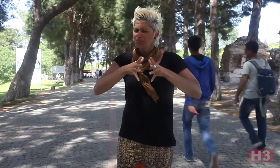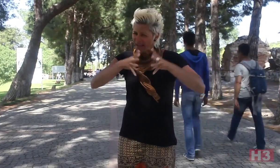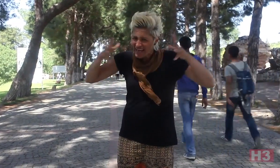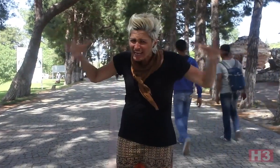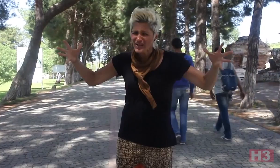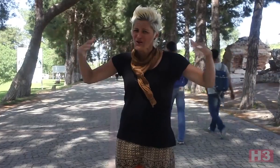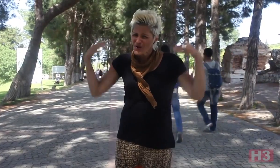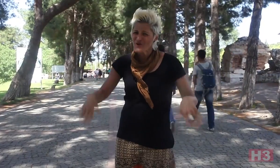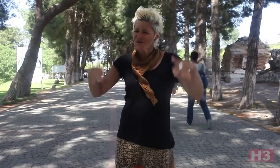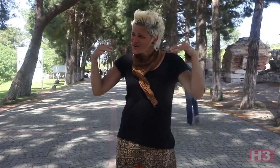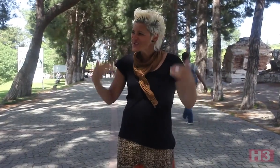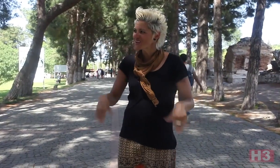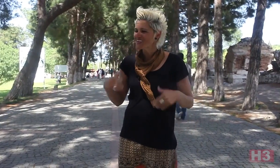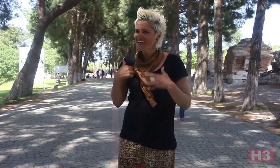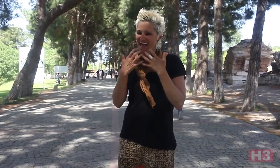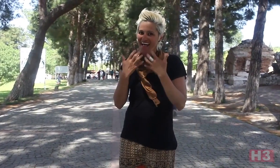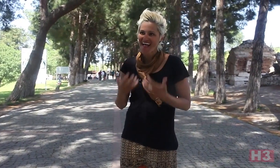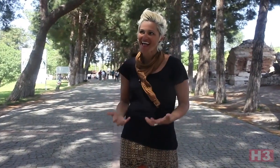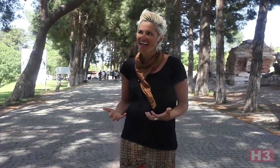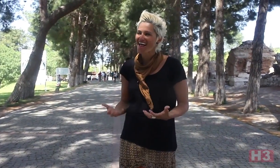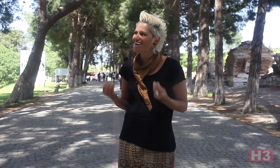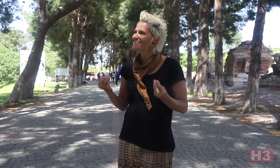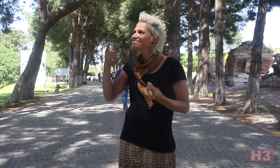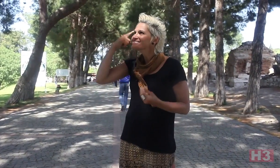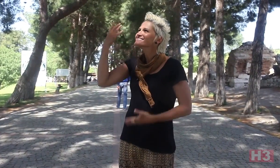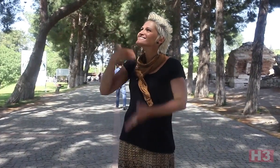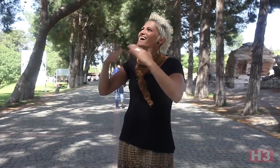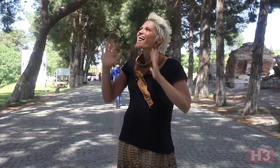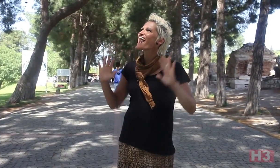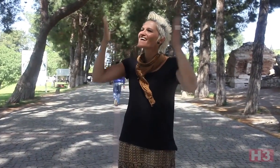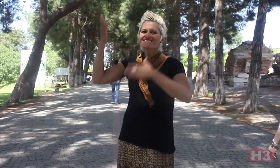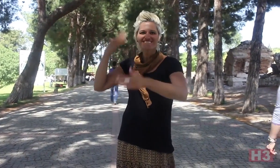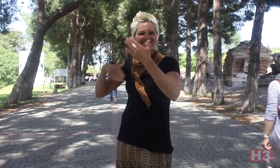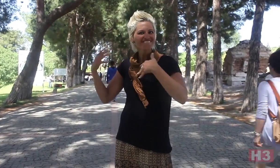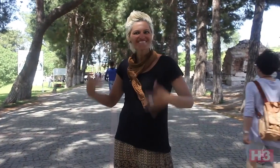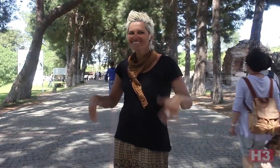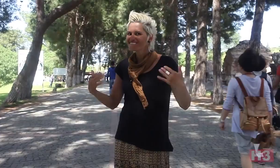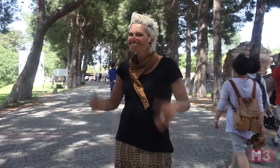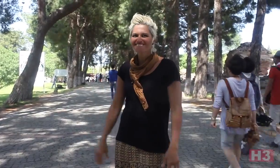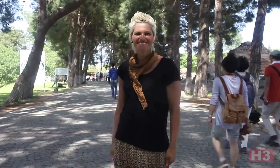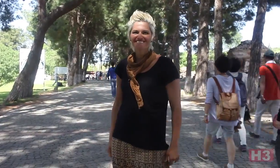It’s a big. I’m at awe learning this. Life back then was beautiful.